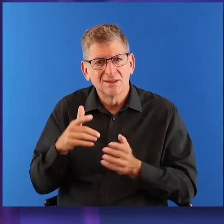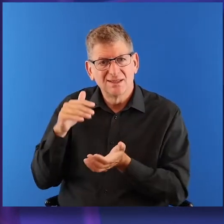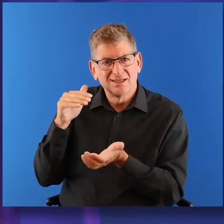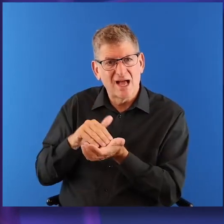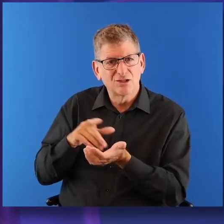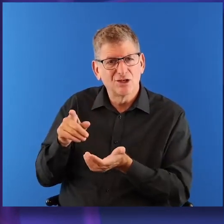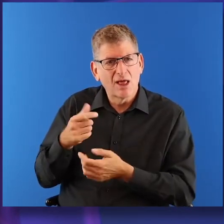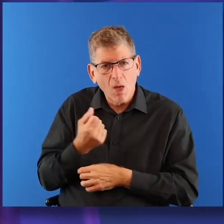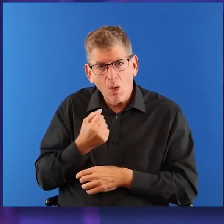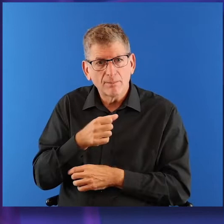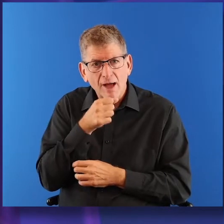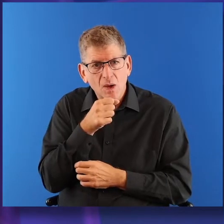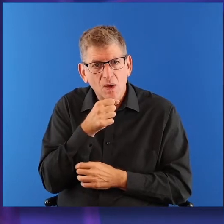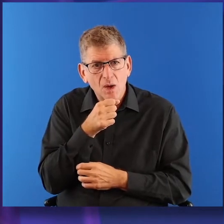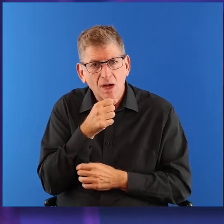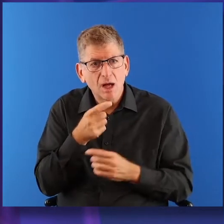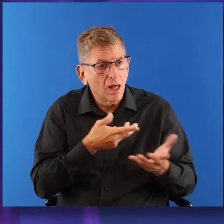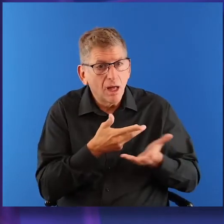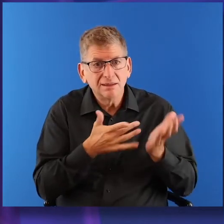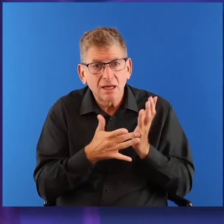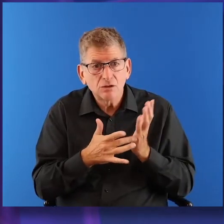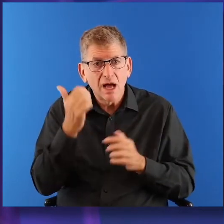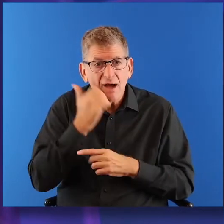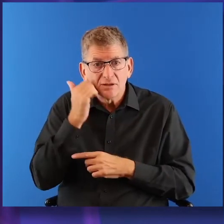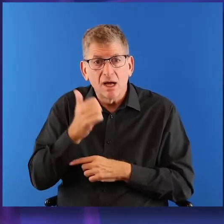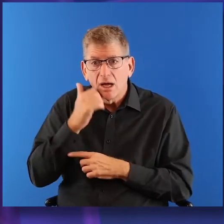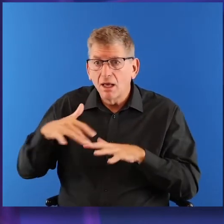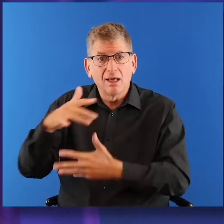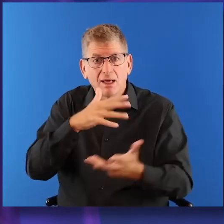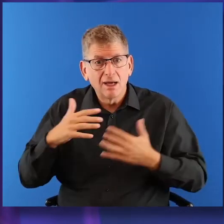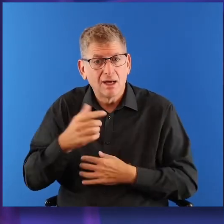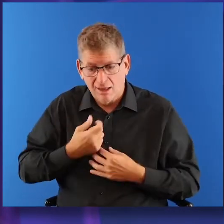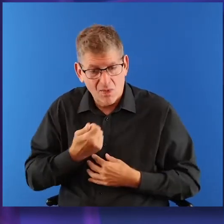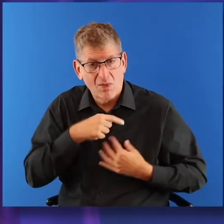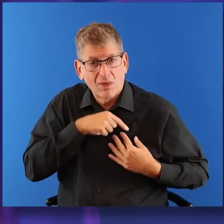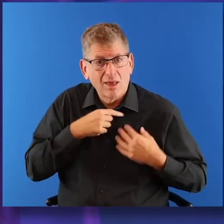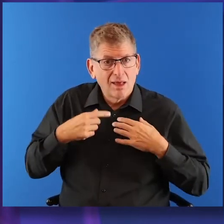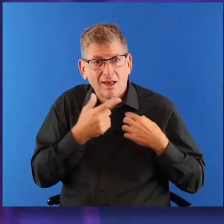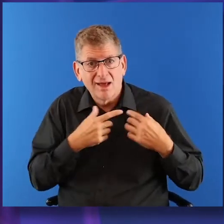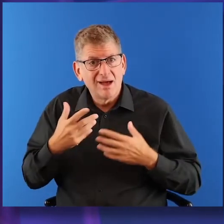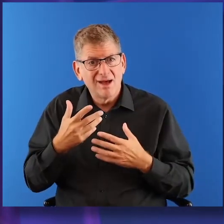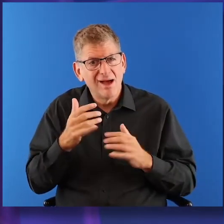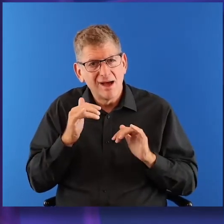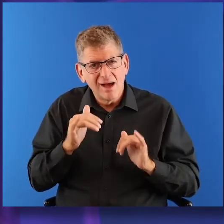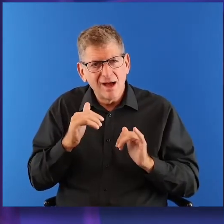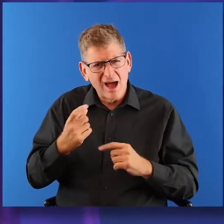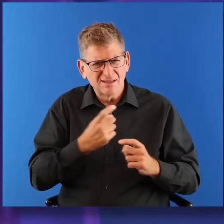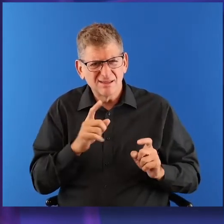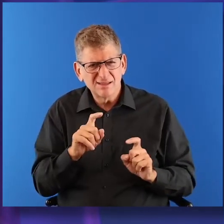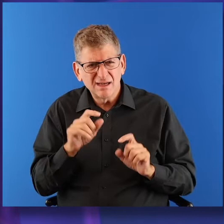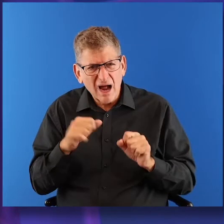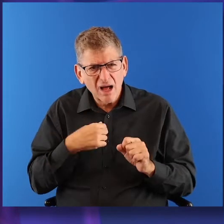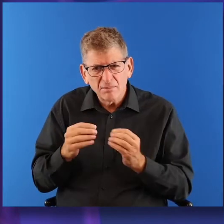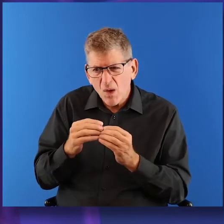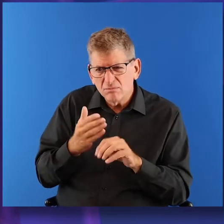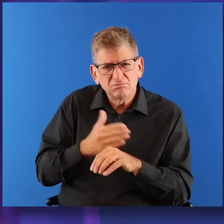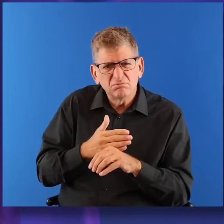they're engaged with our technology every single day, every minute of every day. We asked ourselves, what if we could do more than just speech recognition?